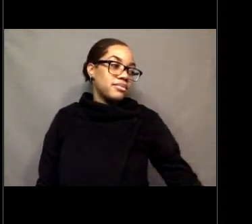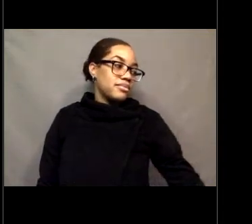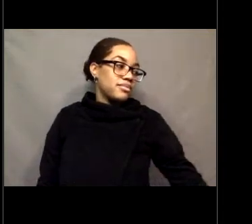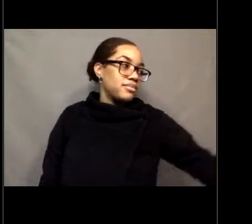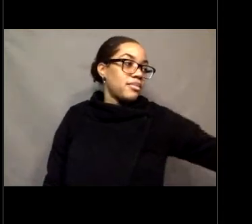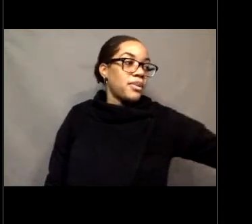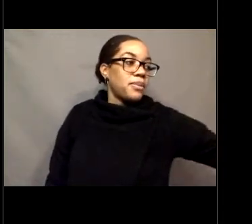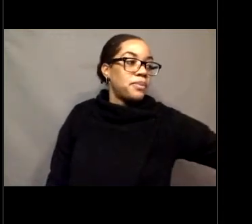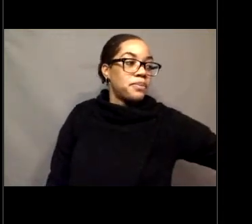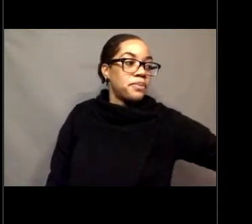Are there questions?